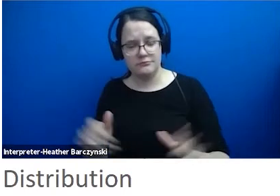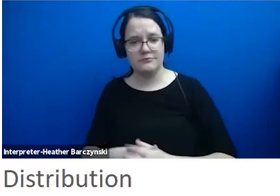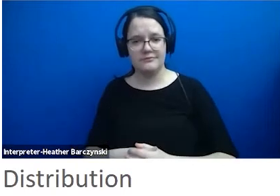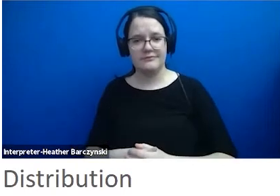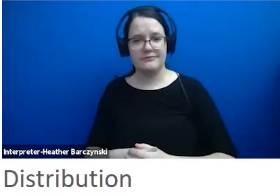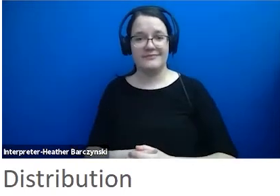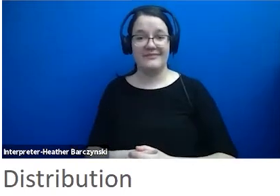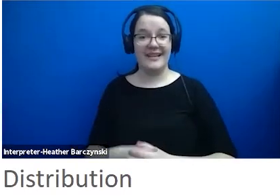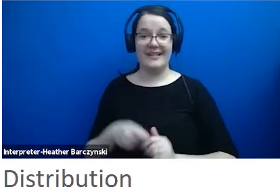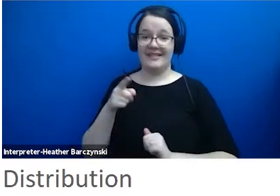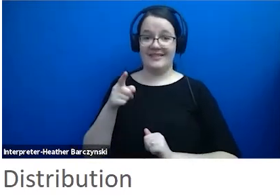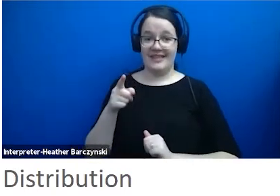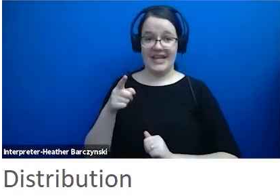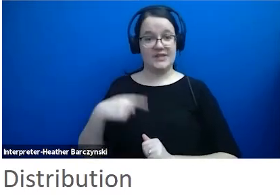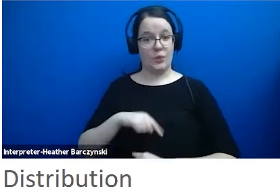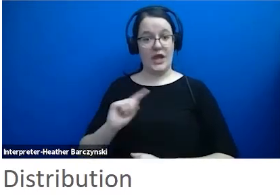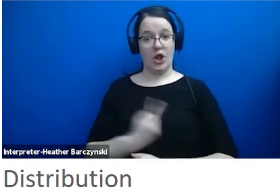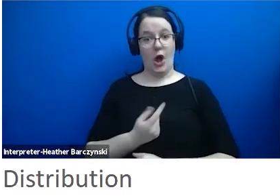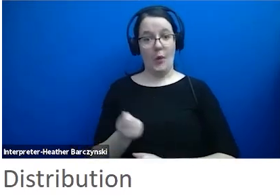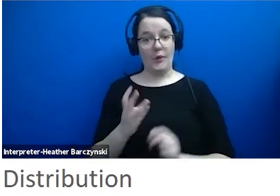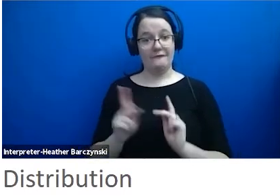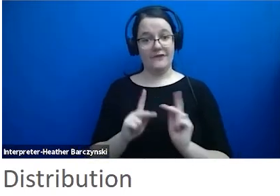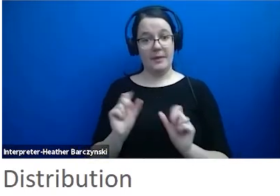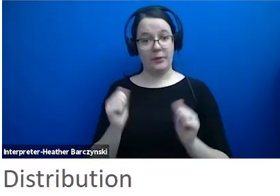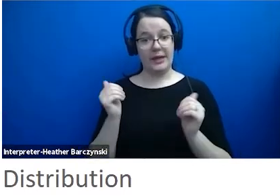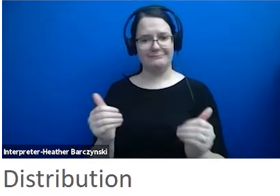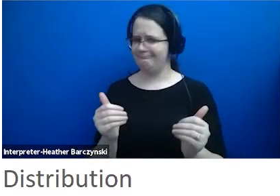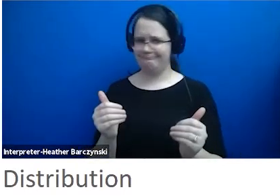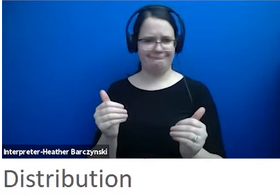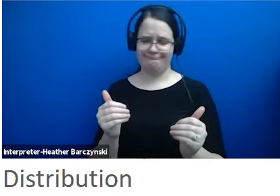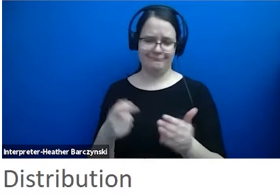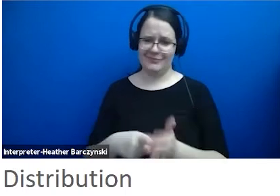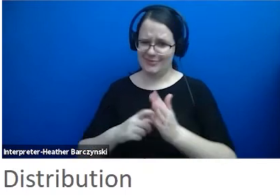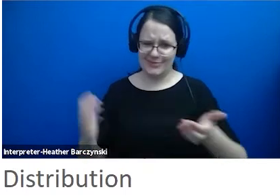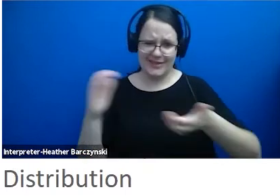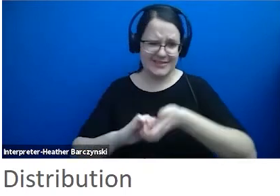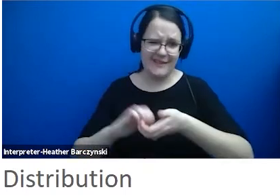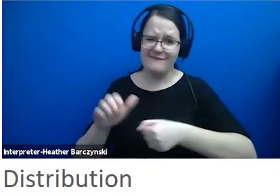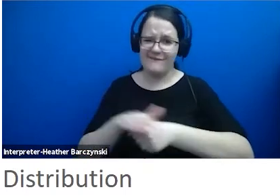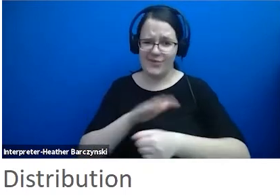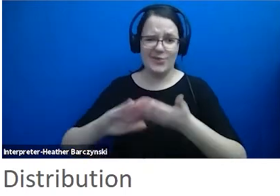that can be accomplished by a few people or even a small team it's our entire community we all need